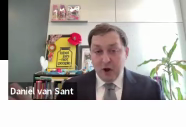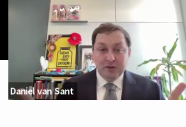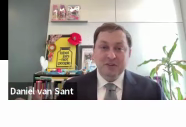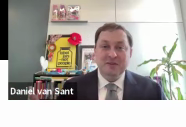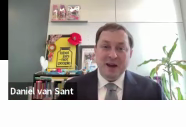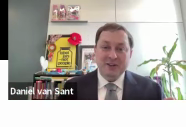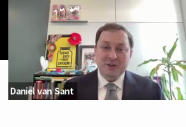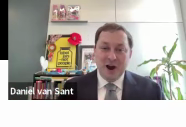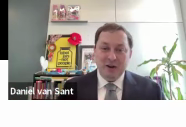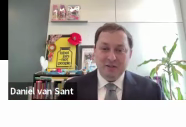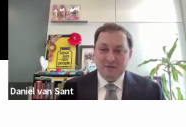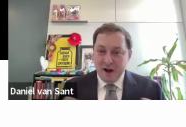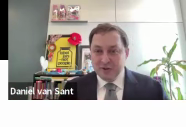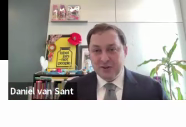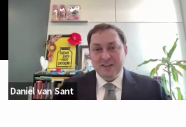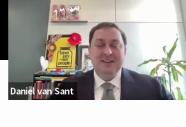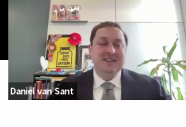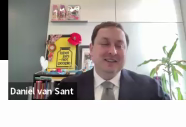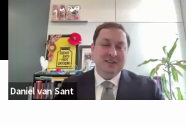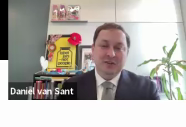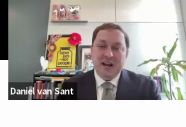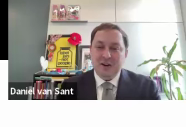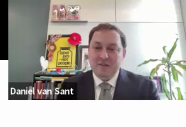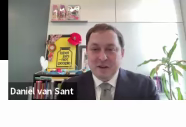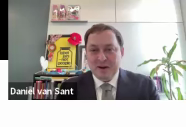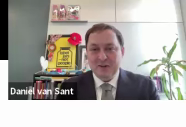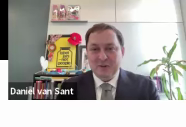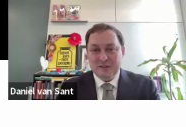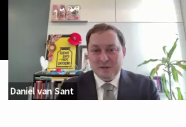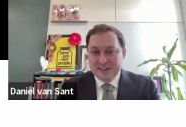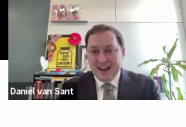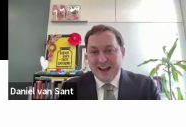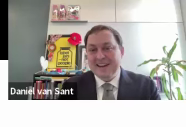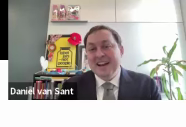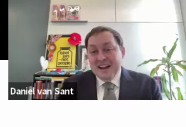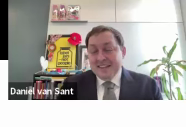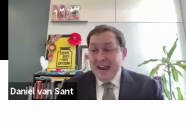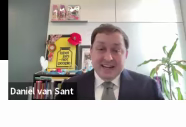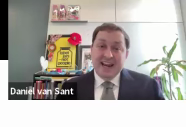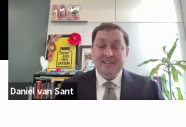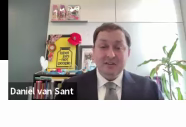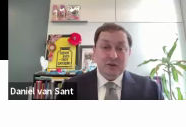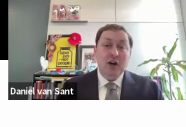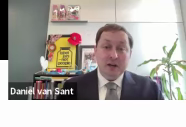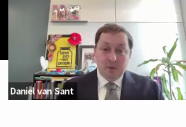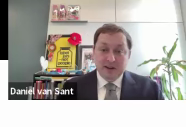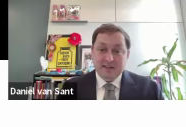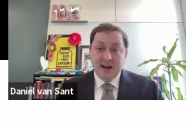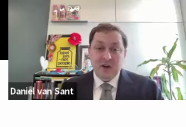with all due respect to our founder, the creator of the Americans with Disabilities Act, the ADA is a starting point.